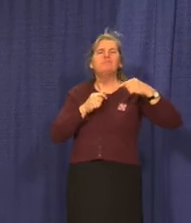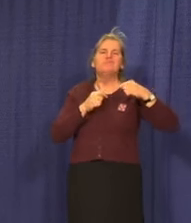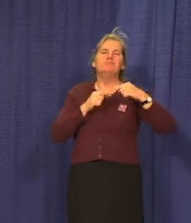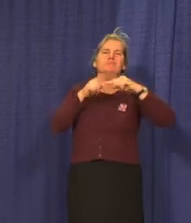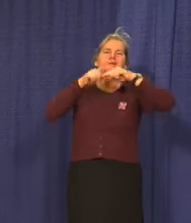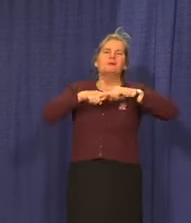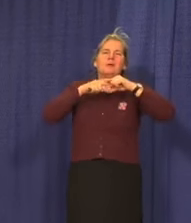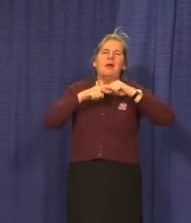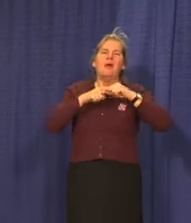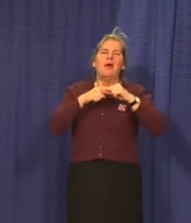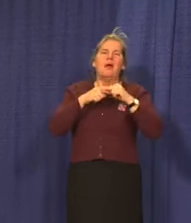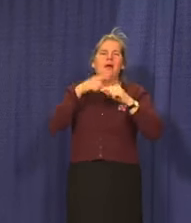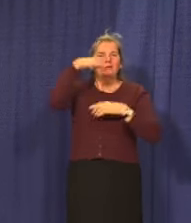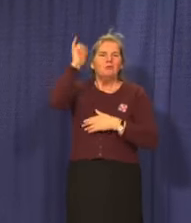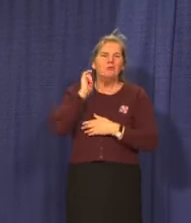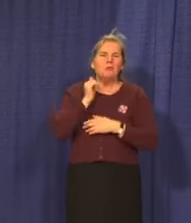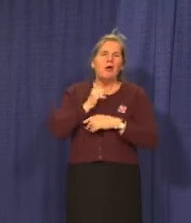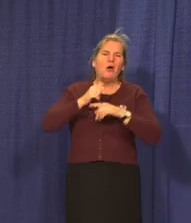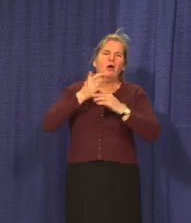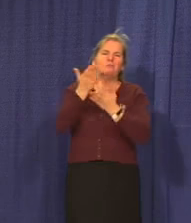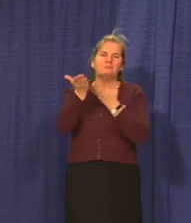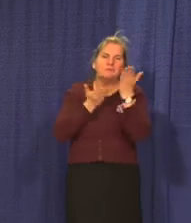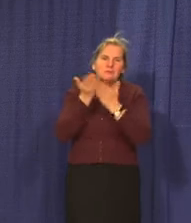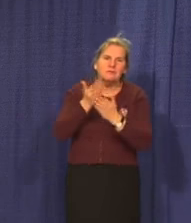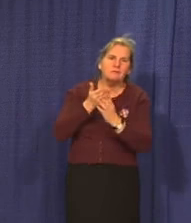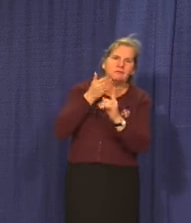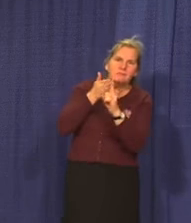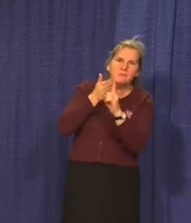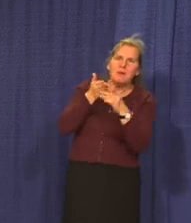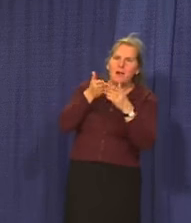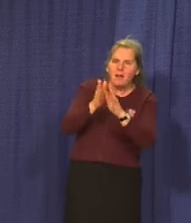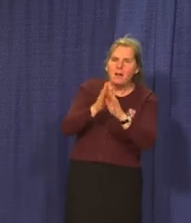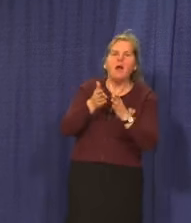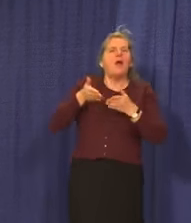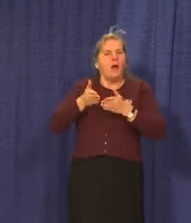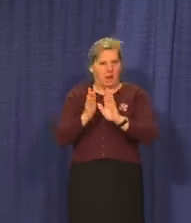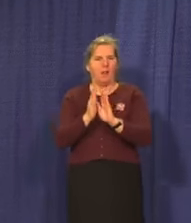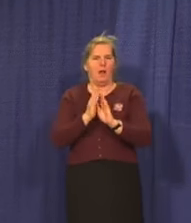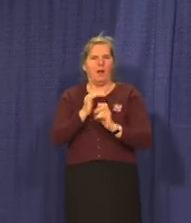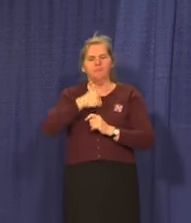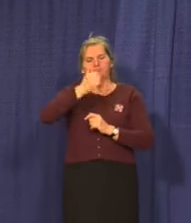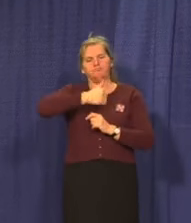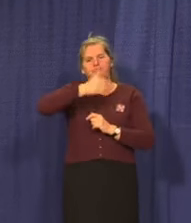AMMENITIES AND ESSENTIAL SERVICES WILL CONTINUE TO BE ABLE TO ENTER YUKON WITHOUT